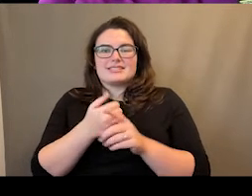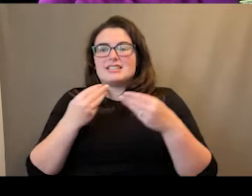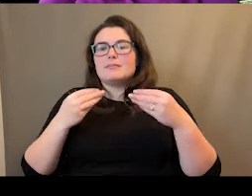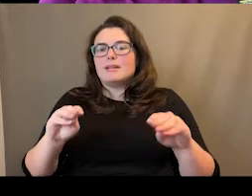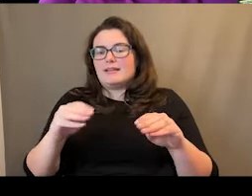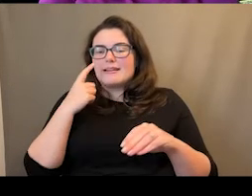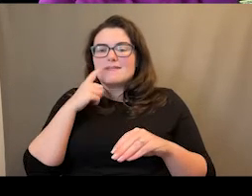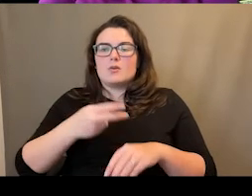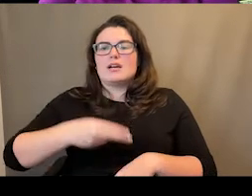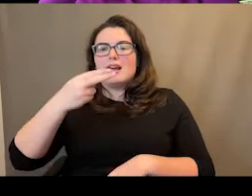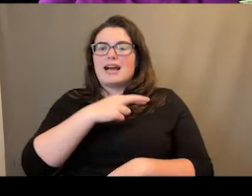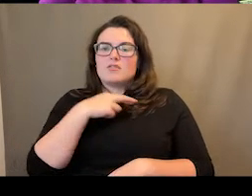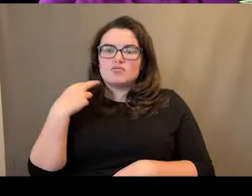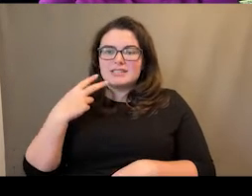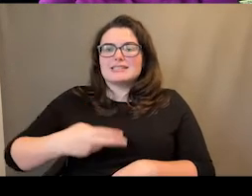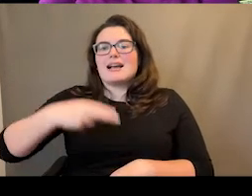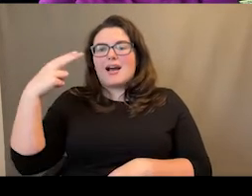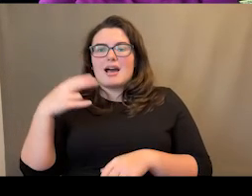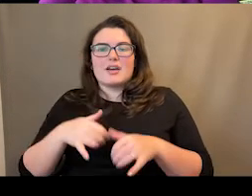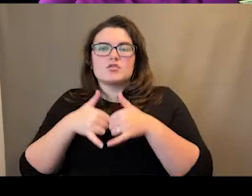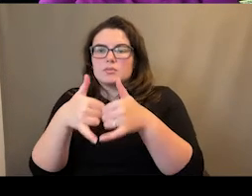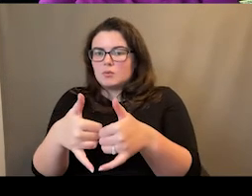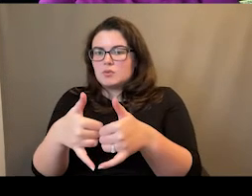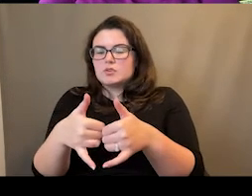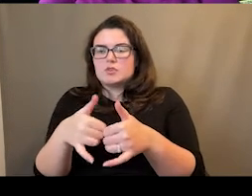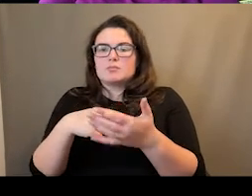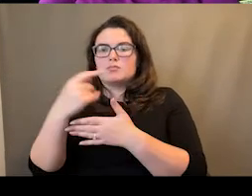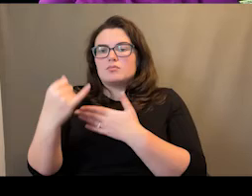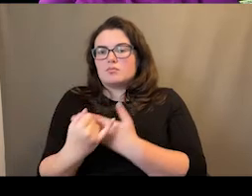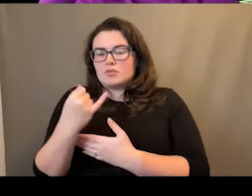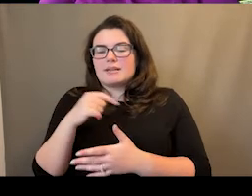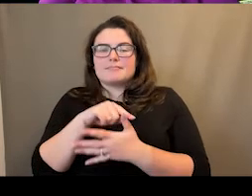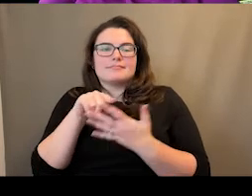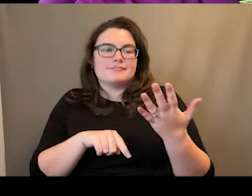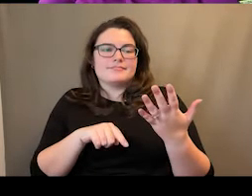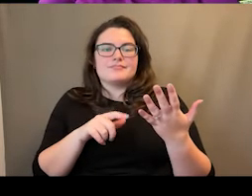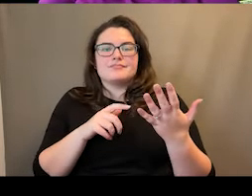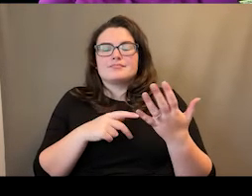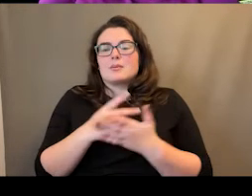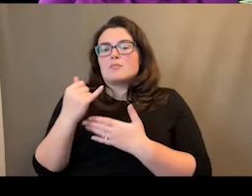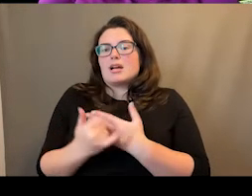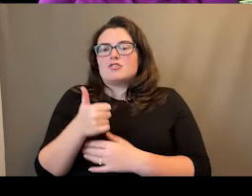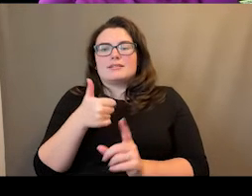high risk, high reward projects. These are projects that maybe